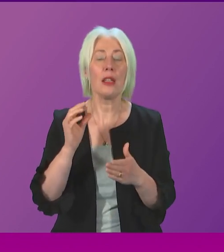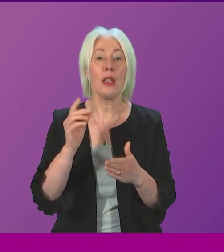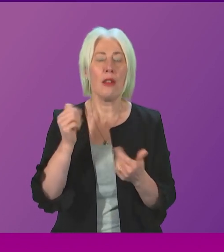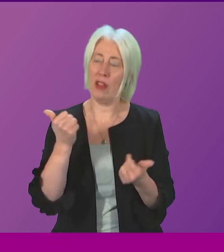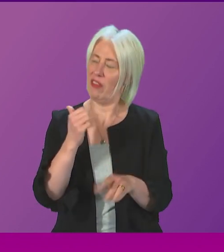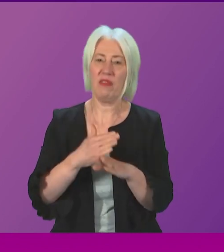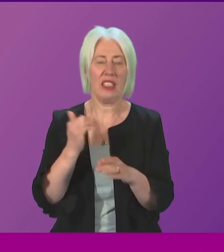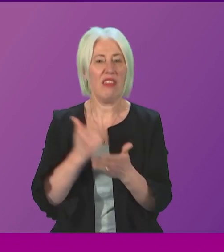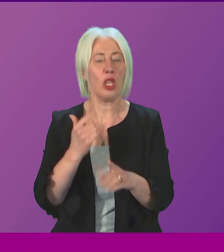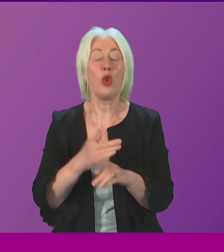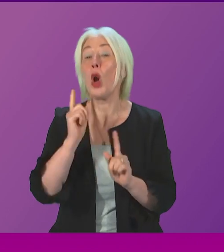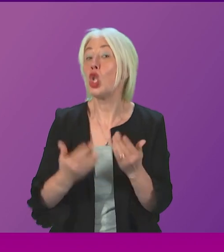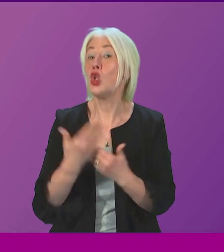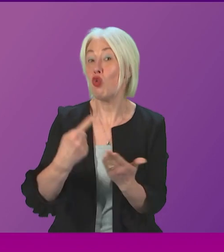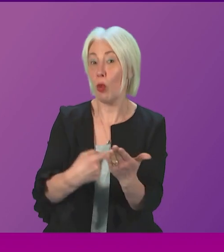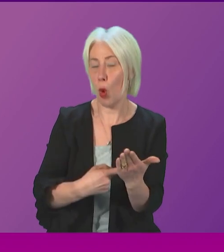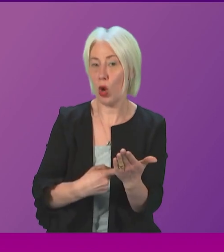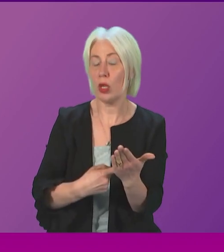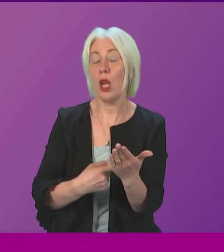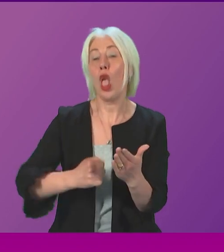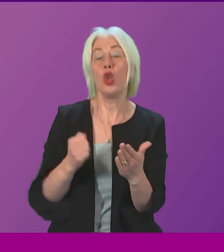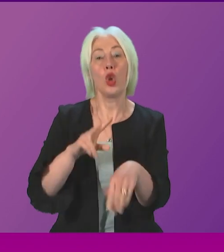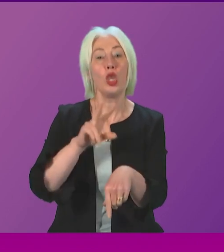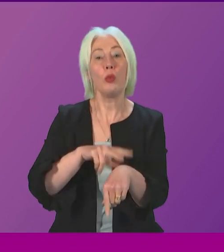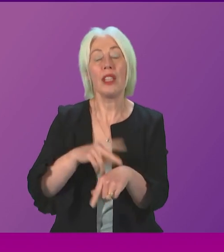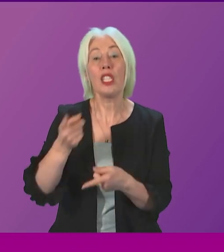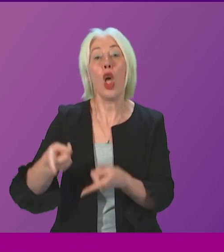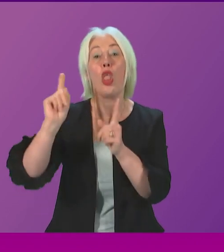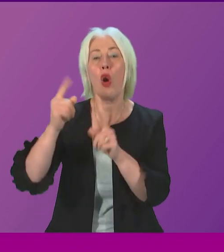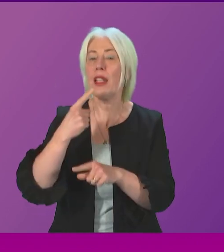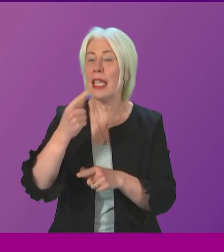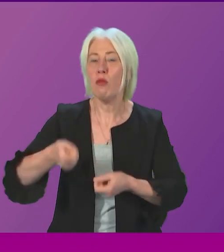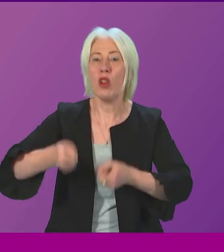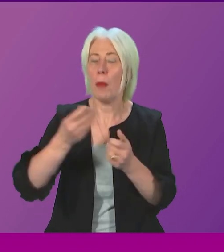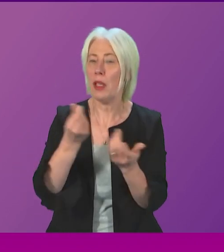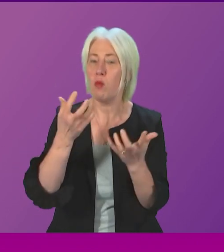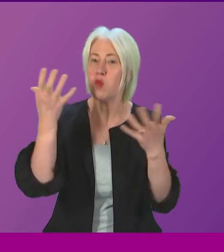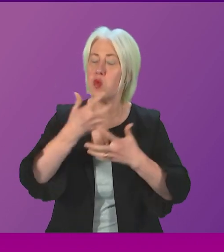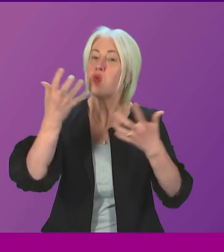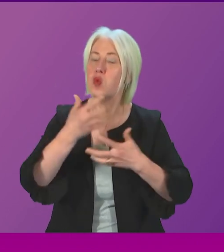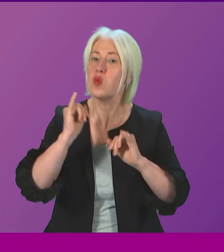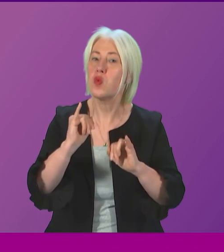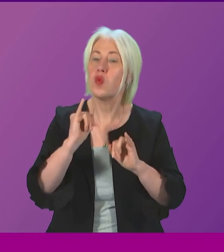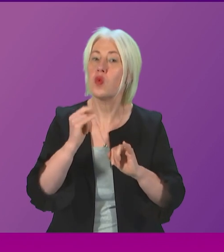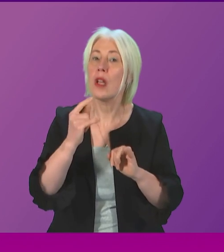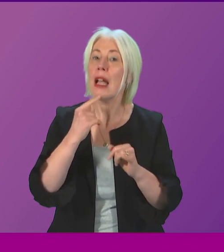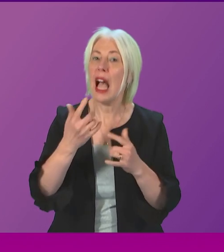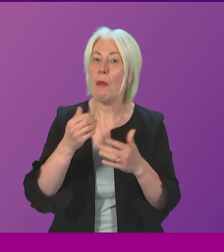However, a new report to the Scottish Police Authority raises a number of serious concerns about systemic issues throughout Police Scotland.